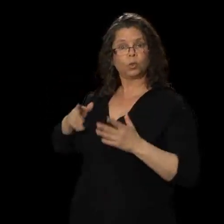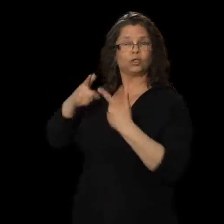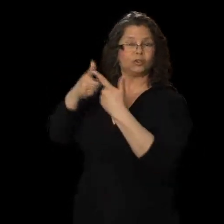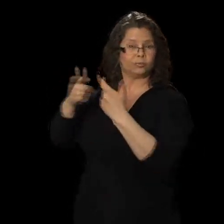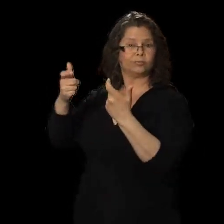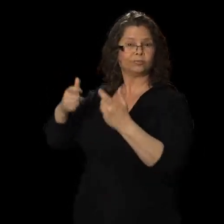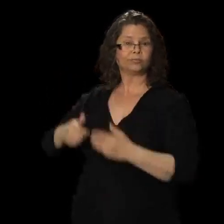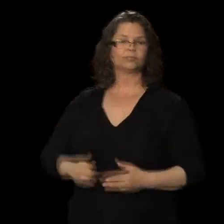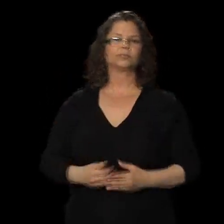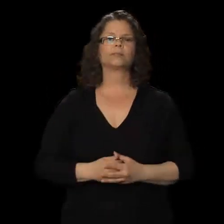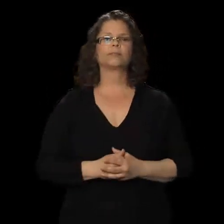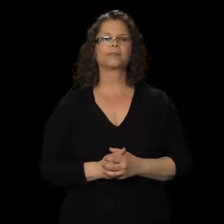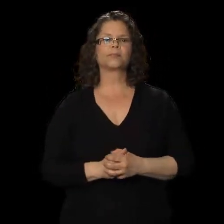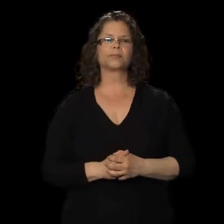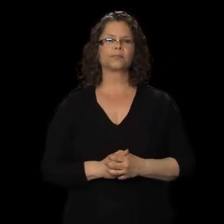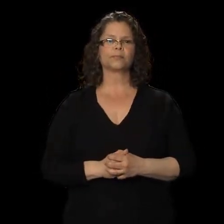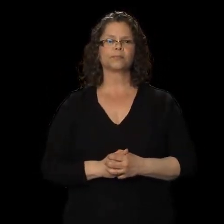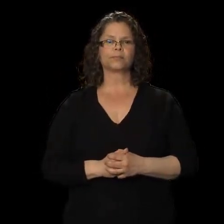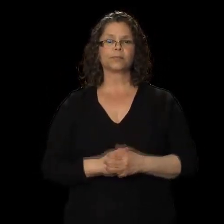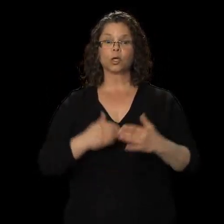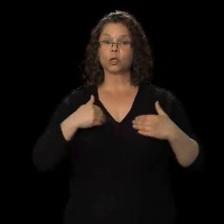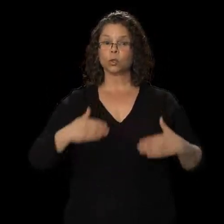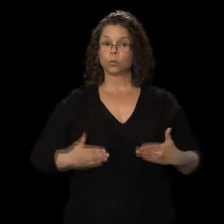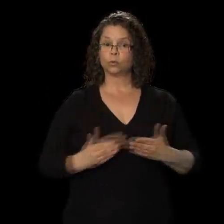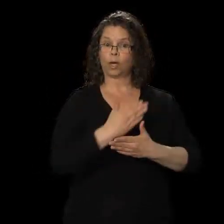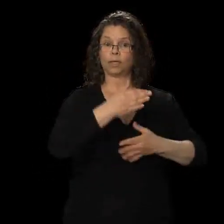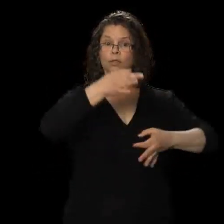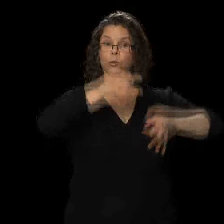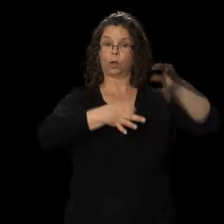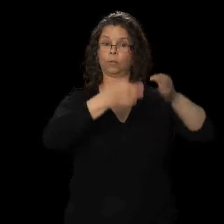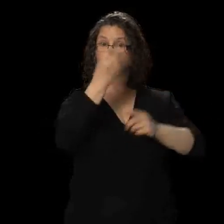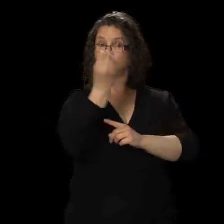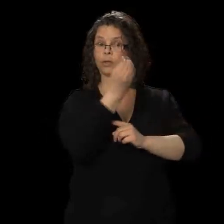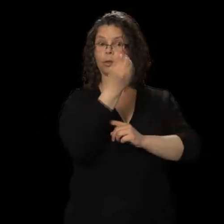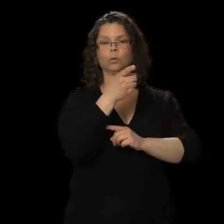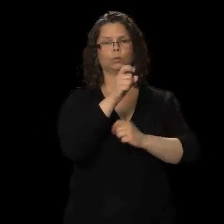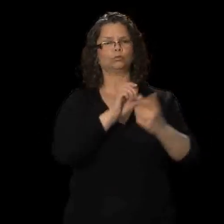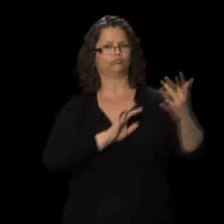You can contact the Human Rights Tribunal of Ontario to